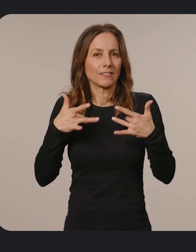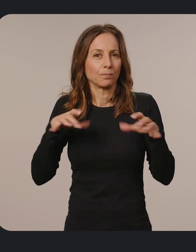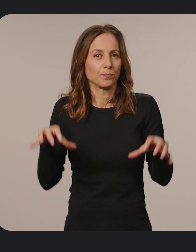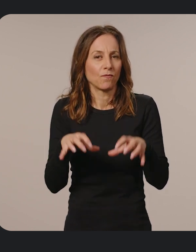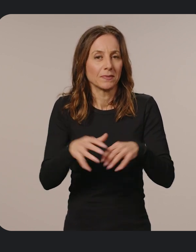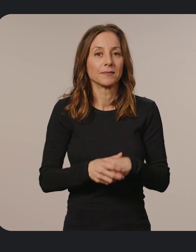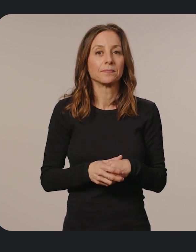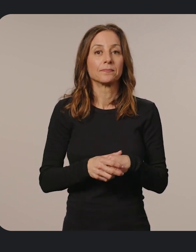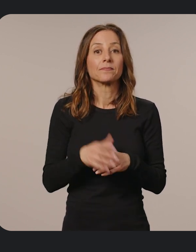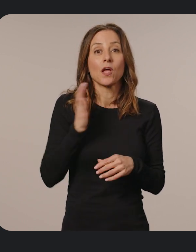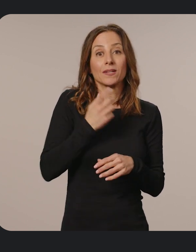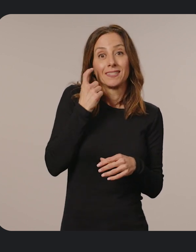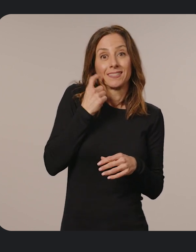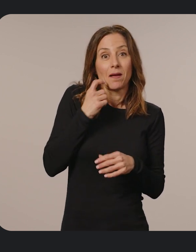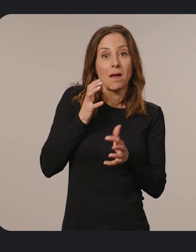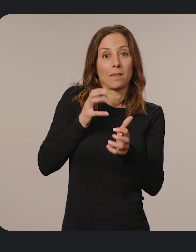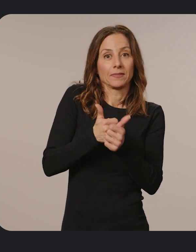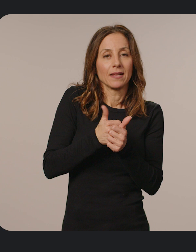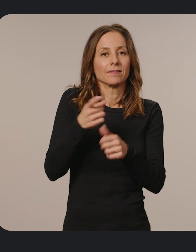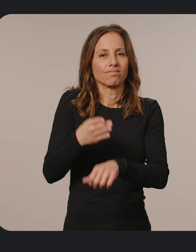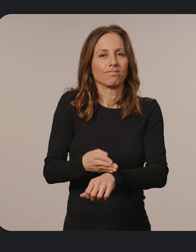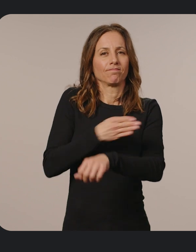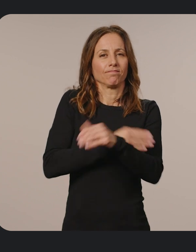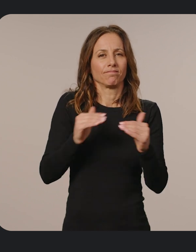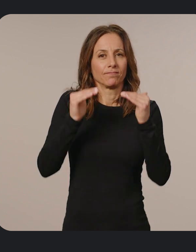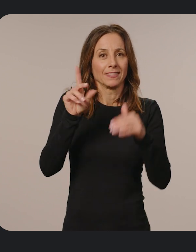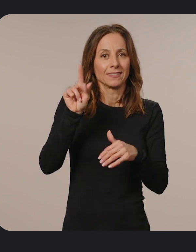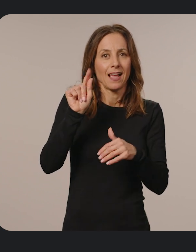your events performance. Our latest update enhances the data